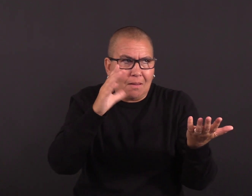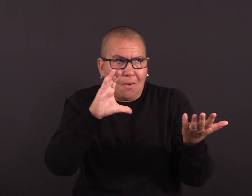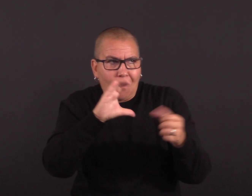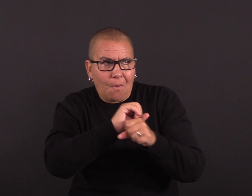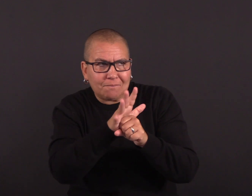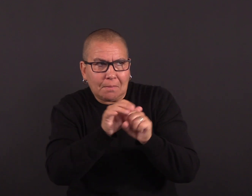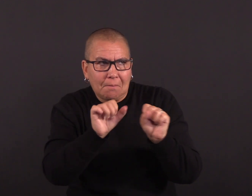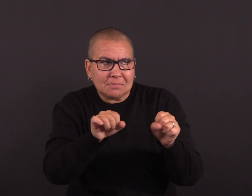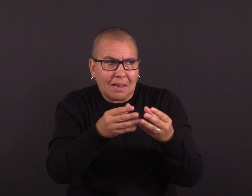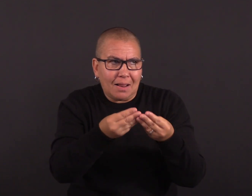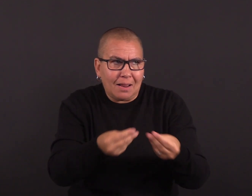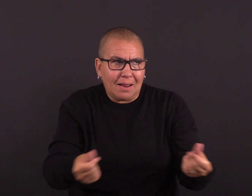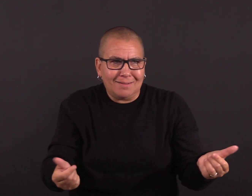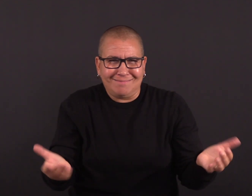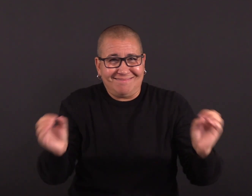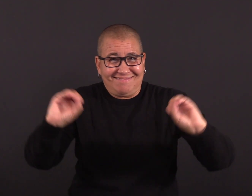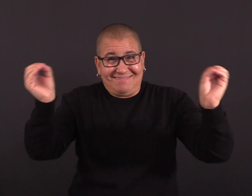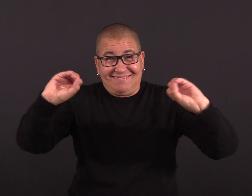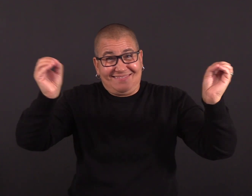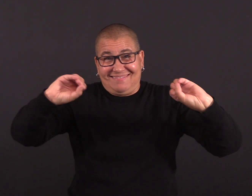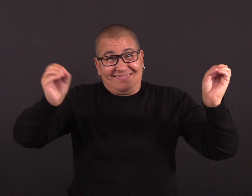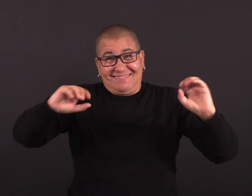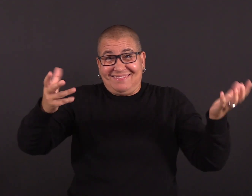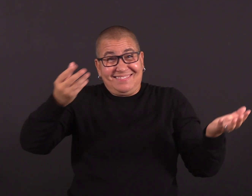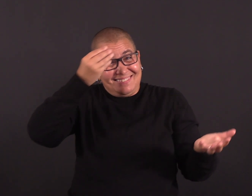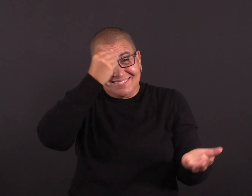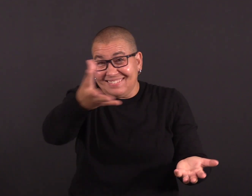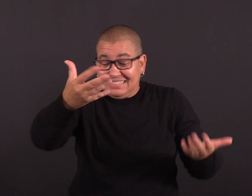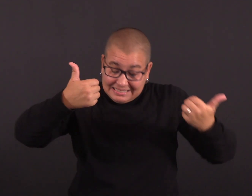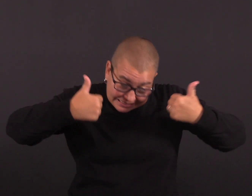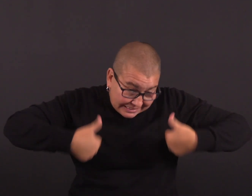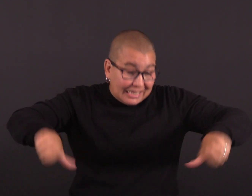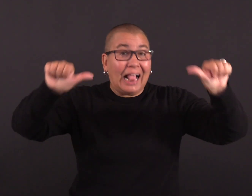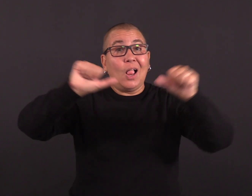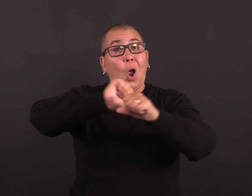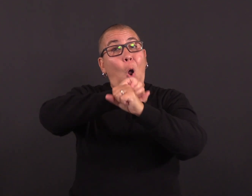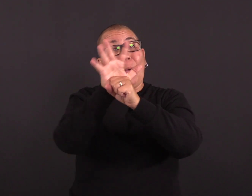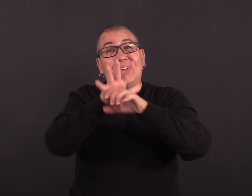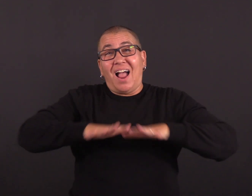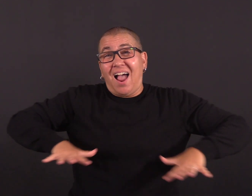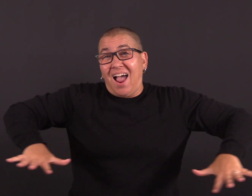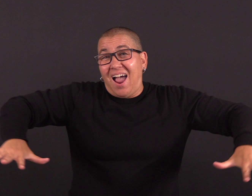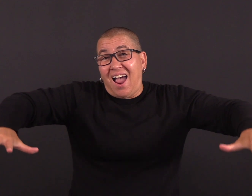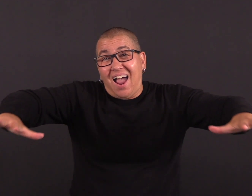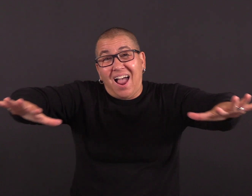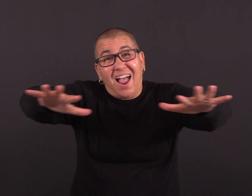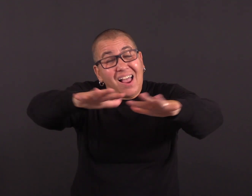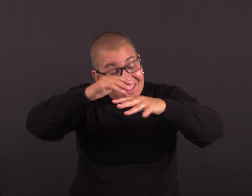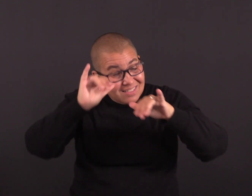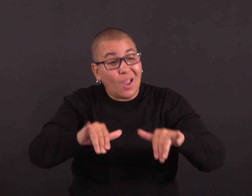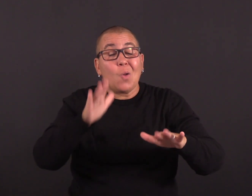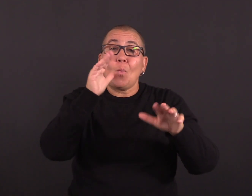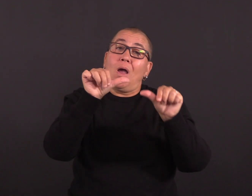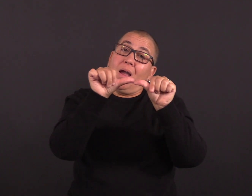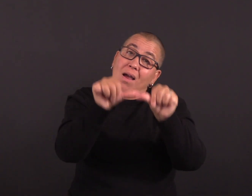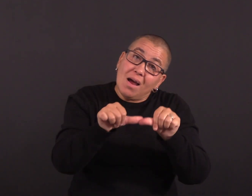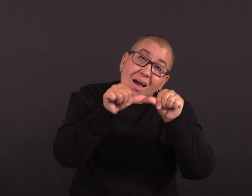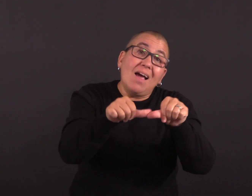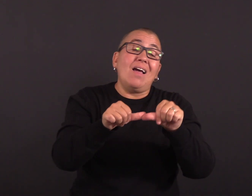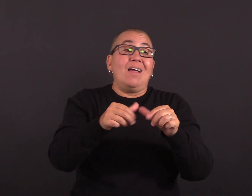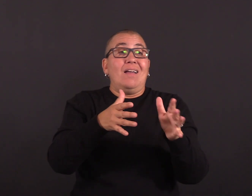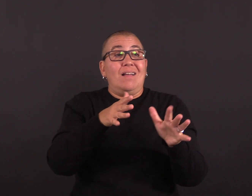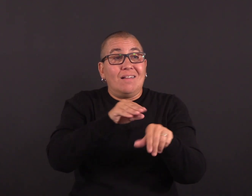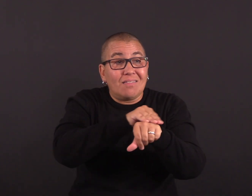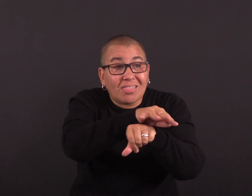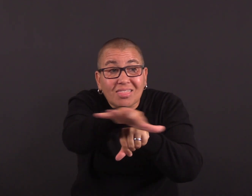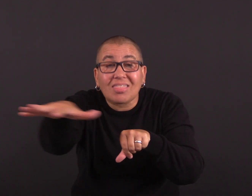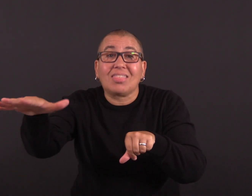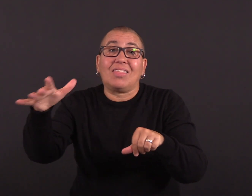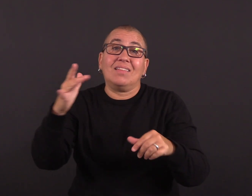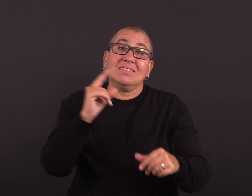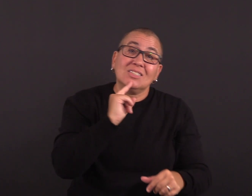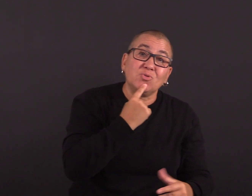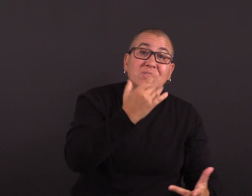Should I wait to see if COVID levels worsen before getting the shot?